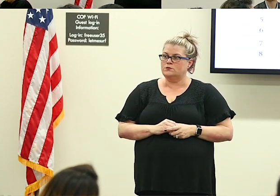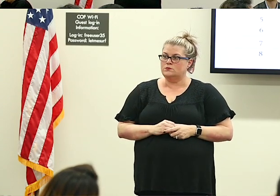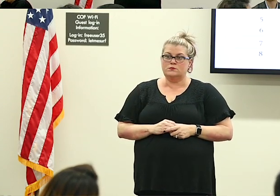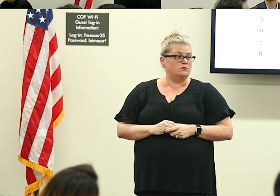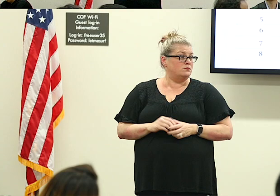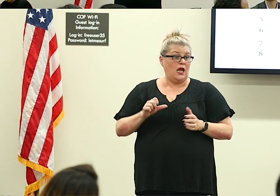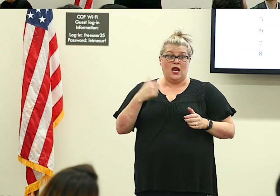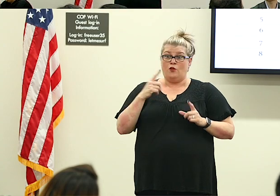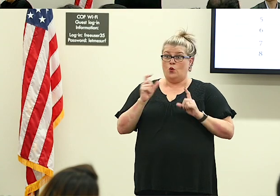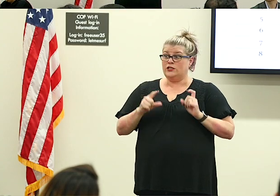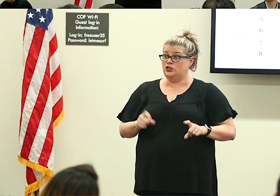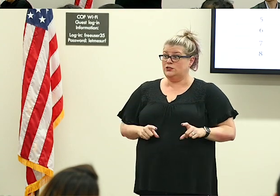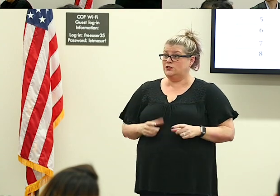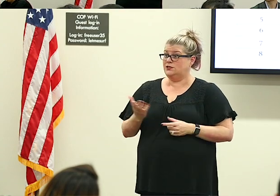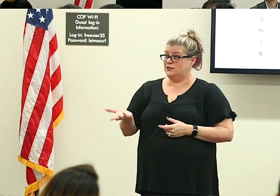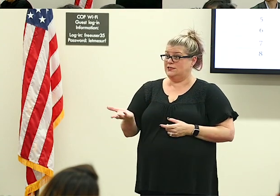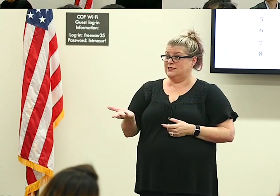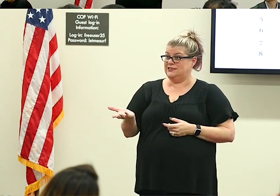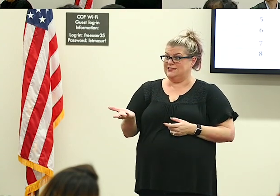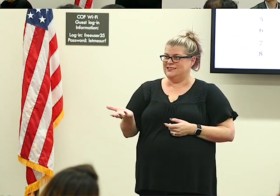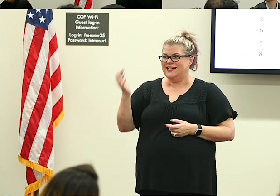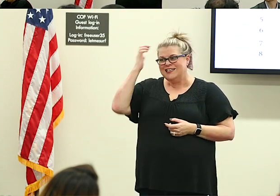Any other questions? Oh.